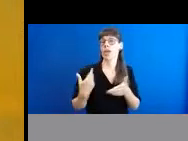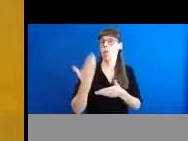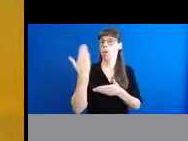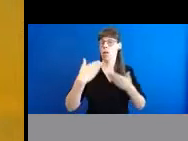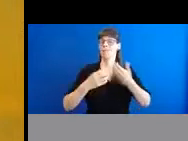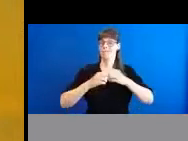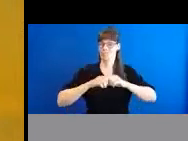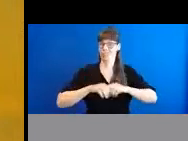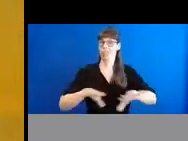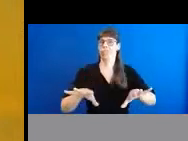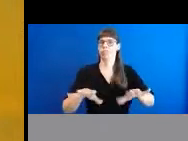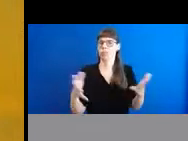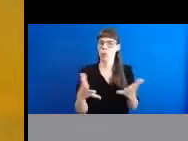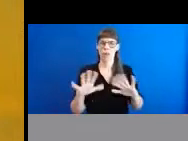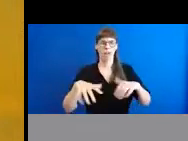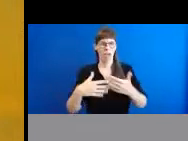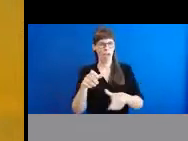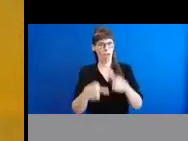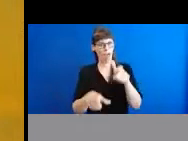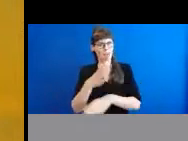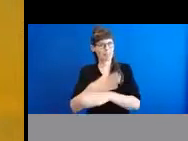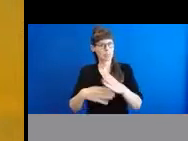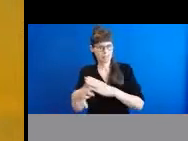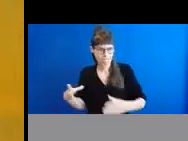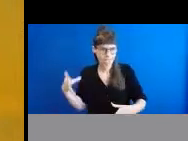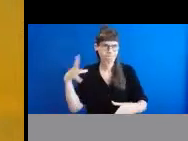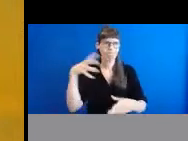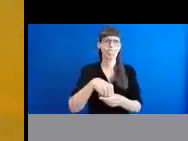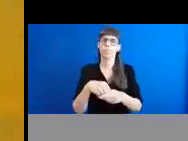that the United Nations Secretary General released